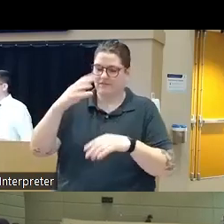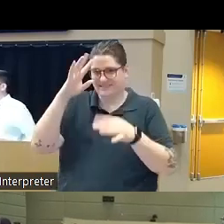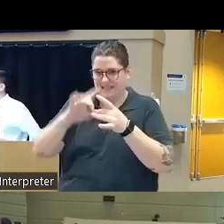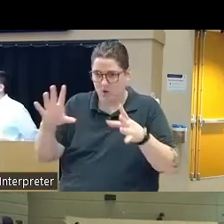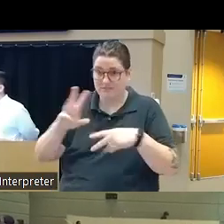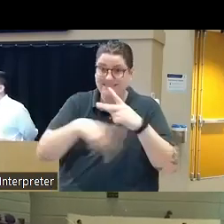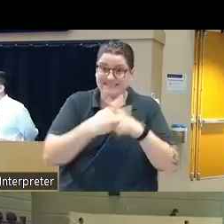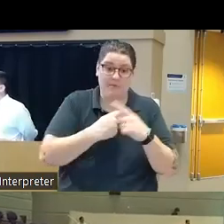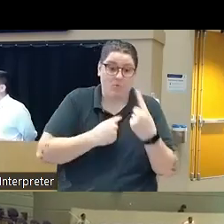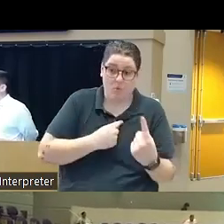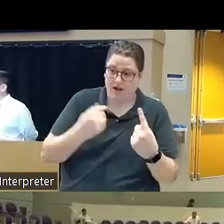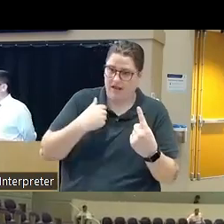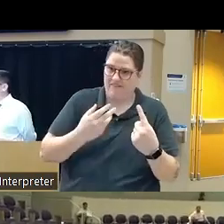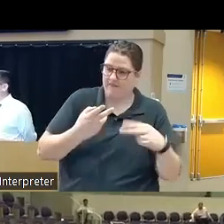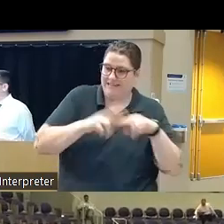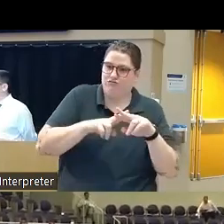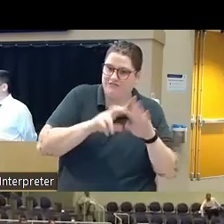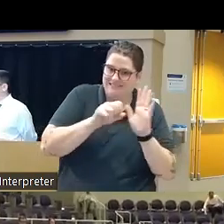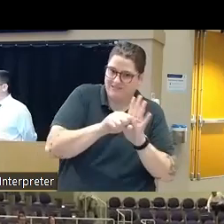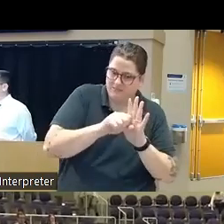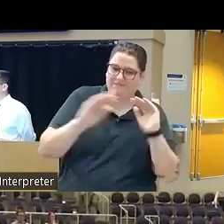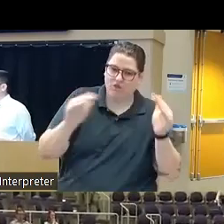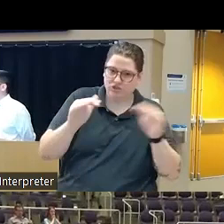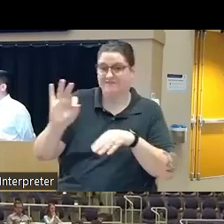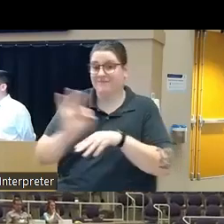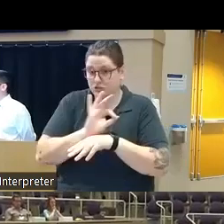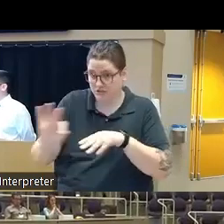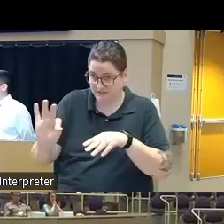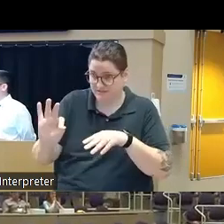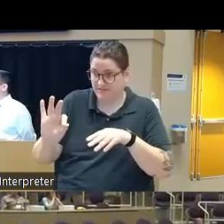you know increased negative symptoms we're social functioning great matter of thinning